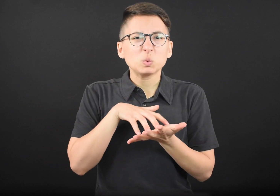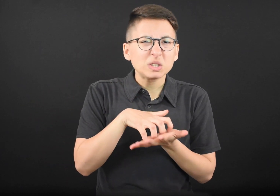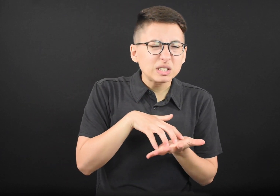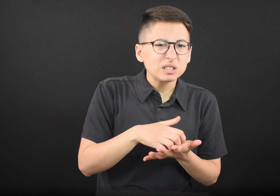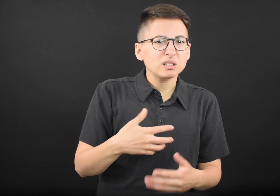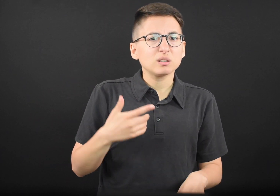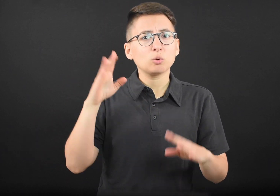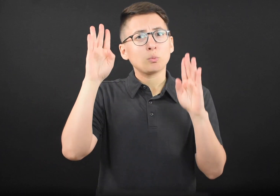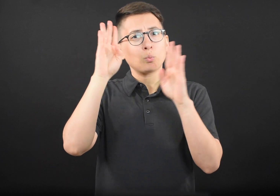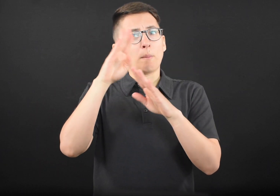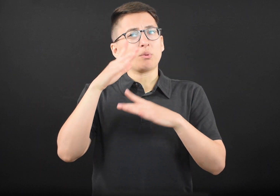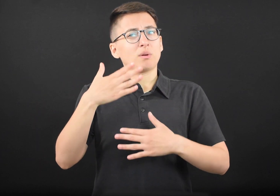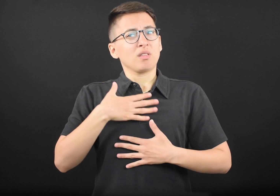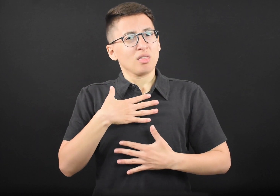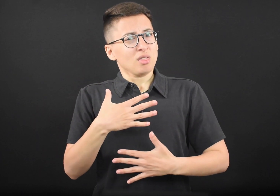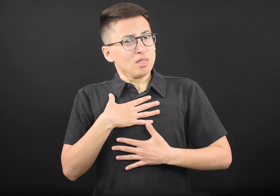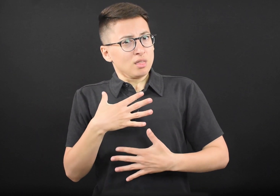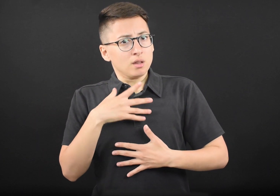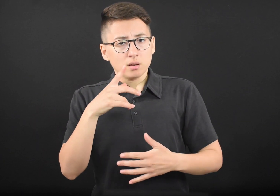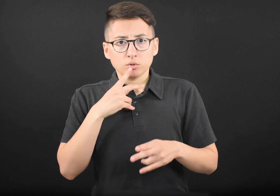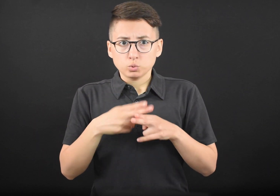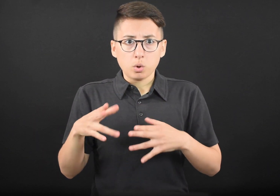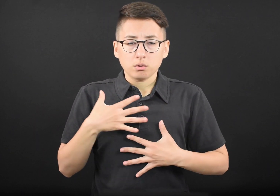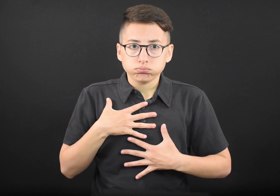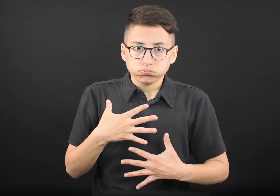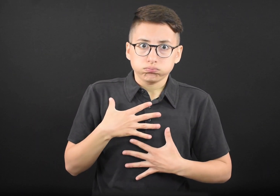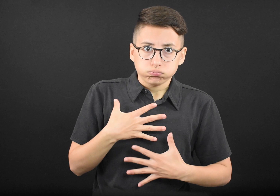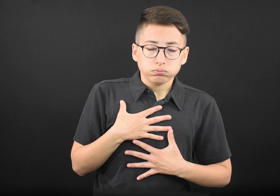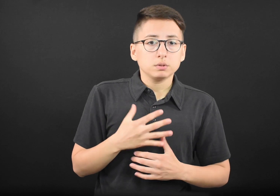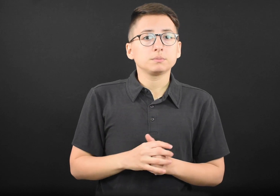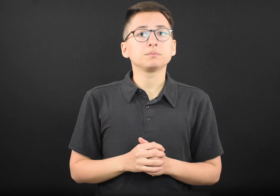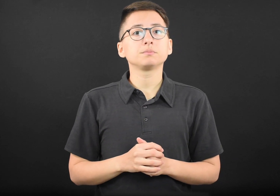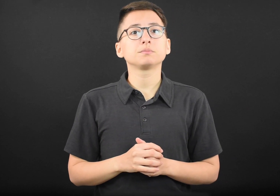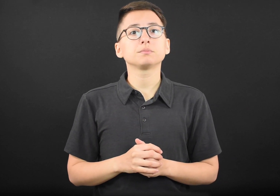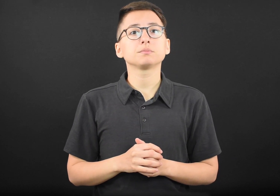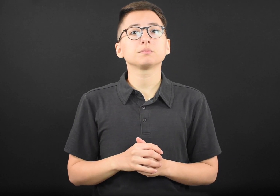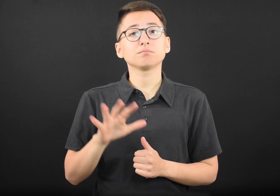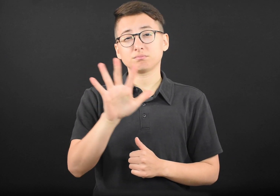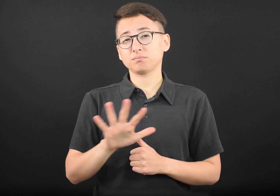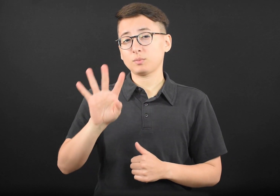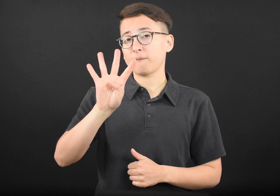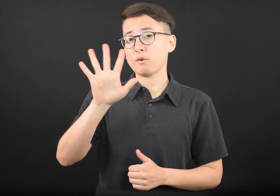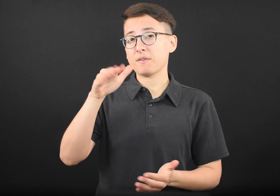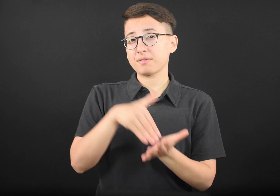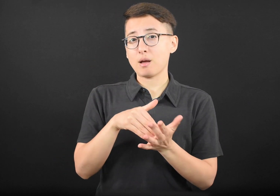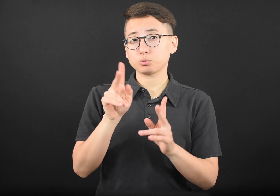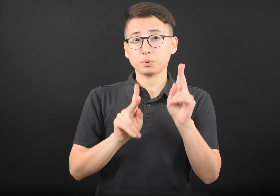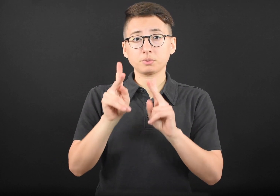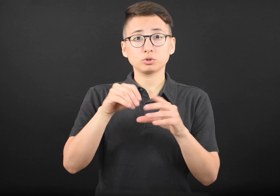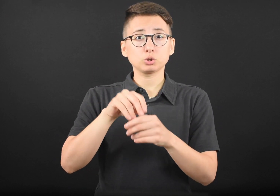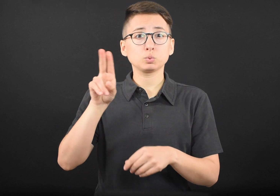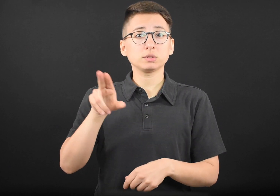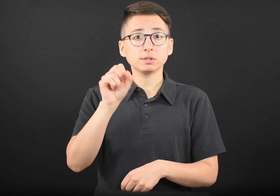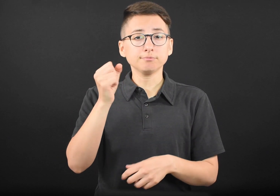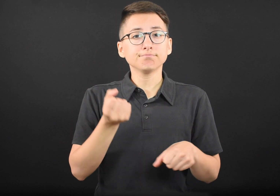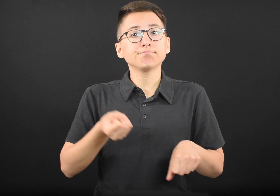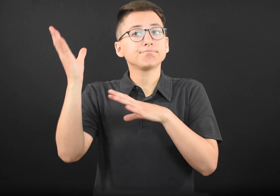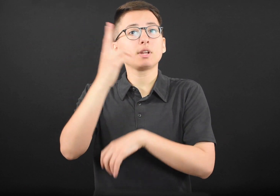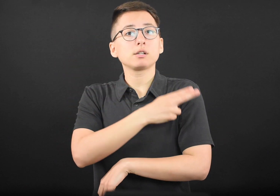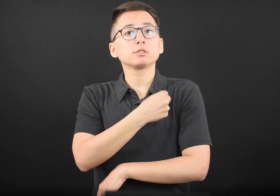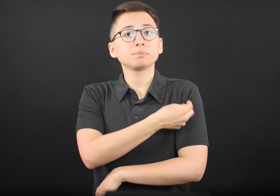weakness; and trouble breathing or shortness of breath. Approximately 45,000 people in the U.S.